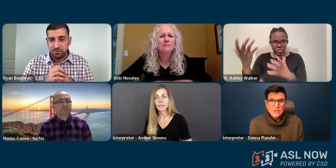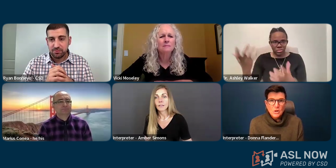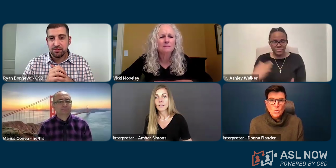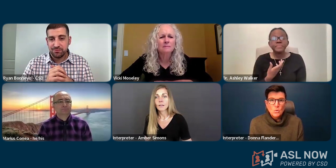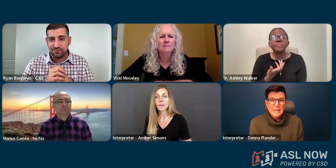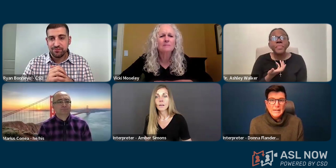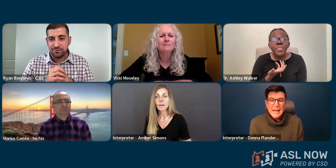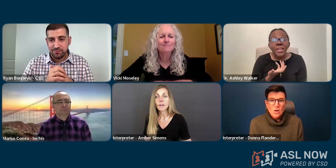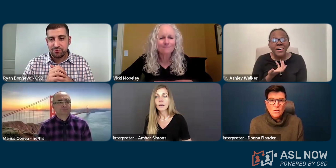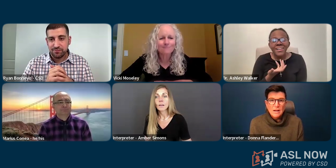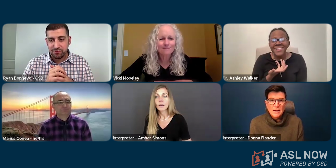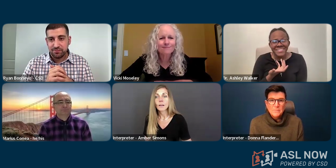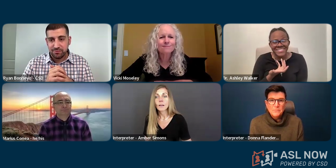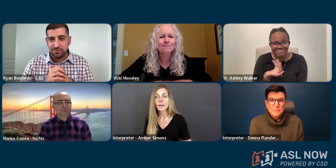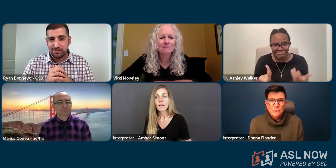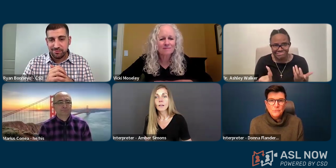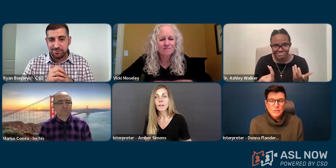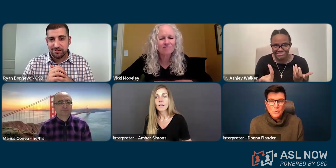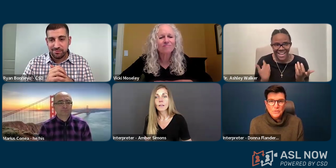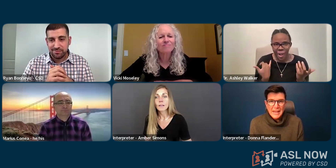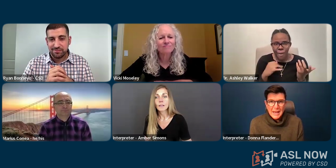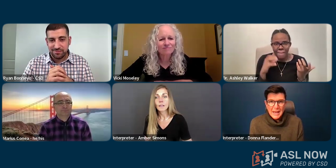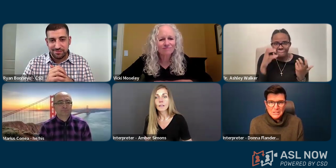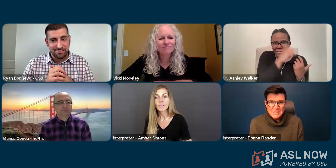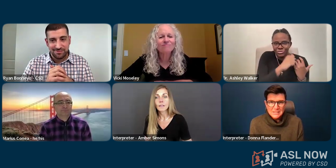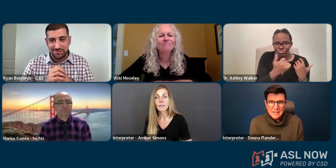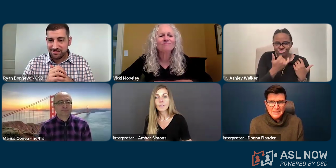And so now, you know, with captions,